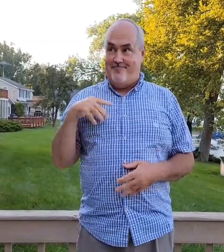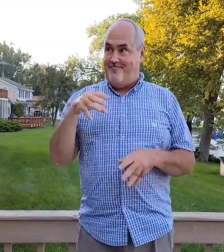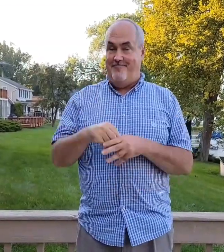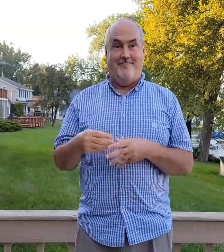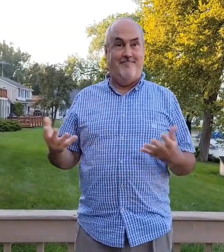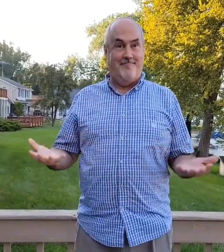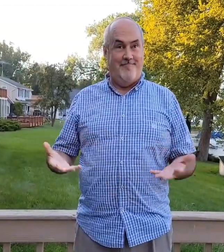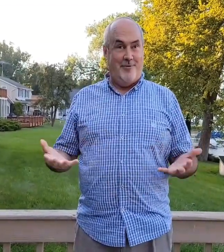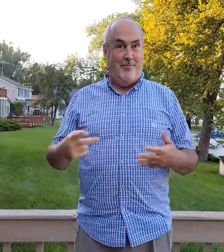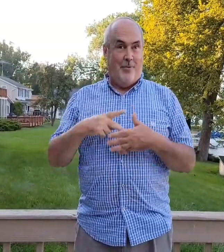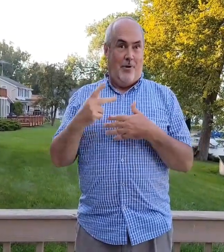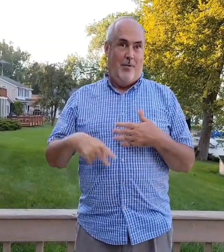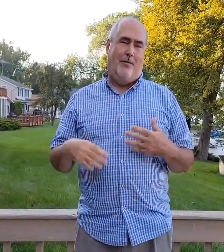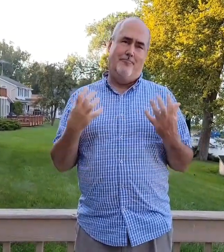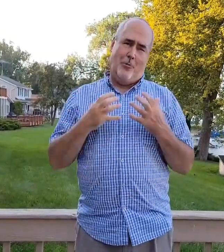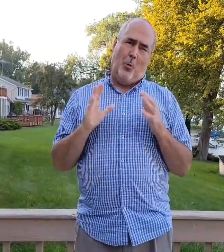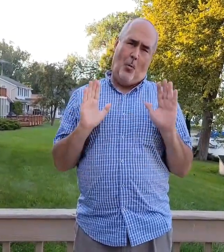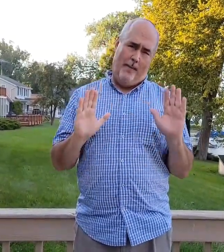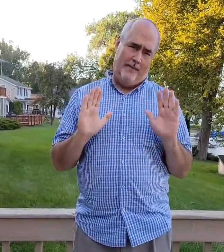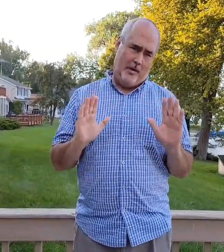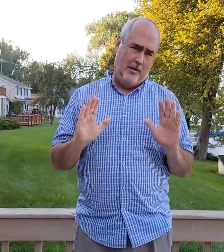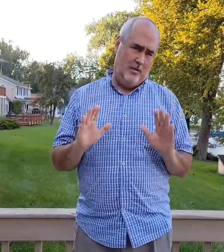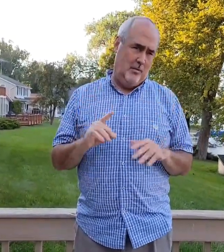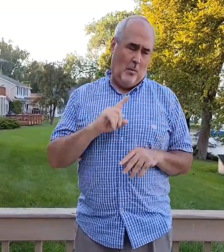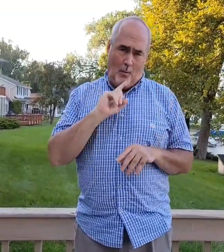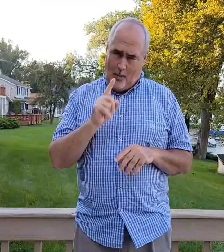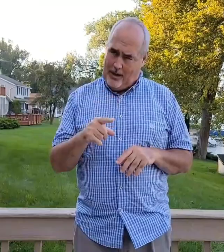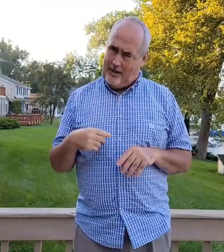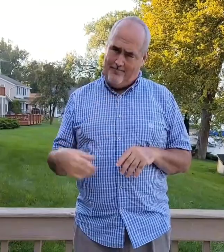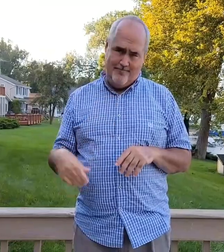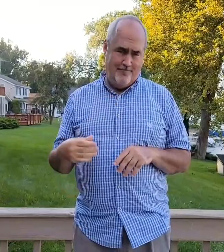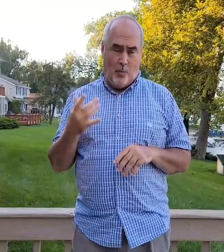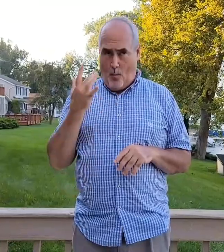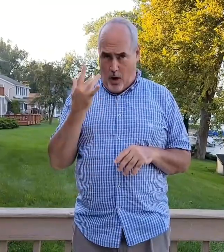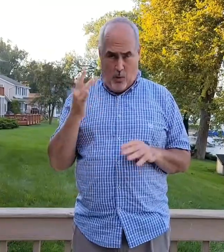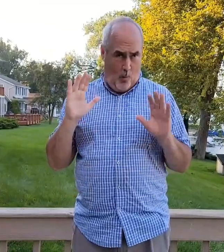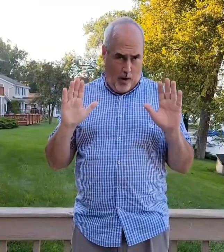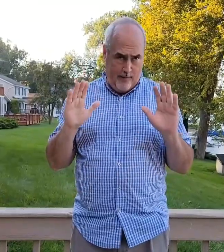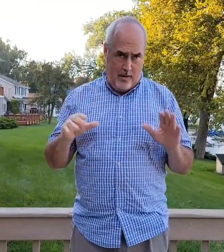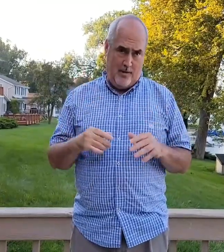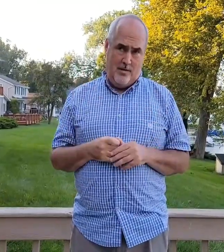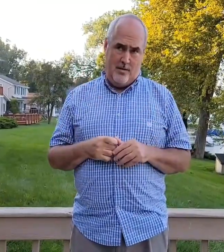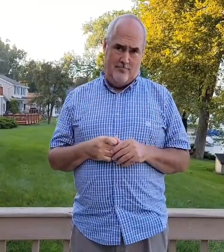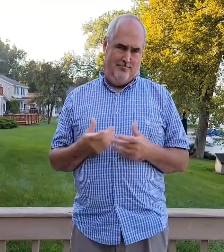I'm involved with this program. It has been truly wonderful!